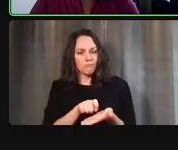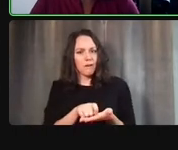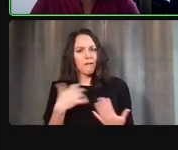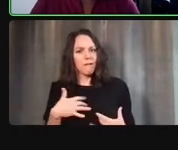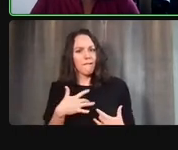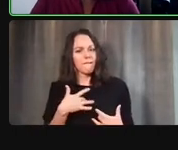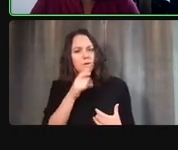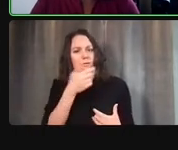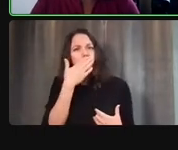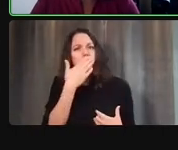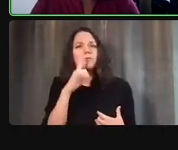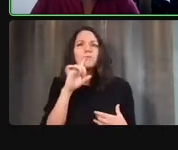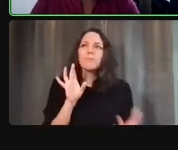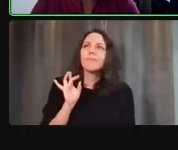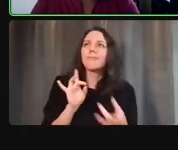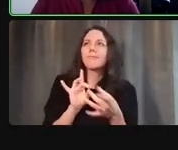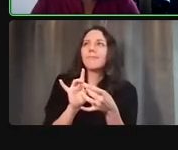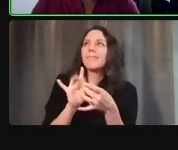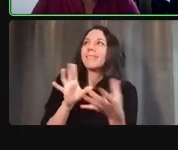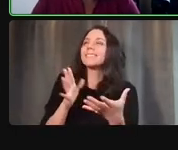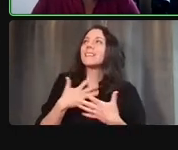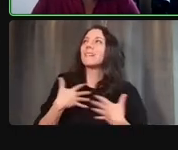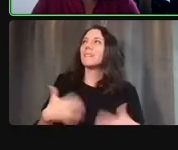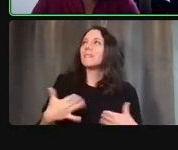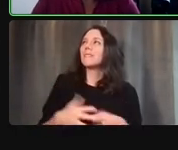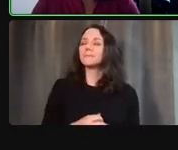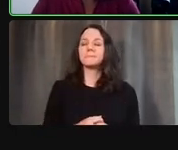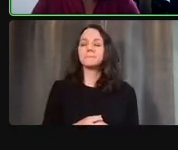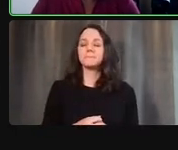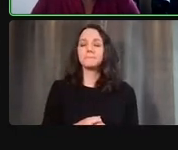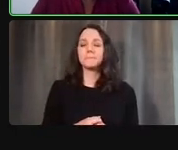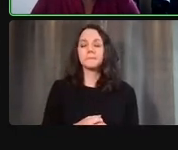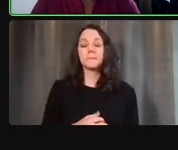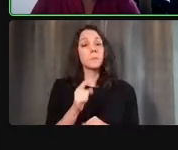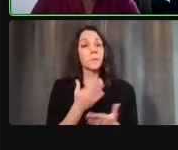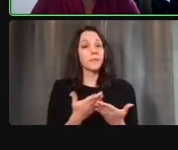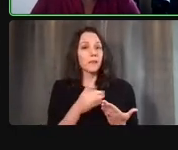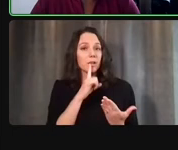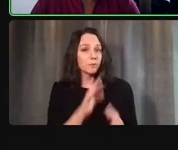One of the other important connections is the reframing of stories.